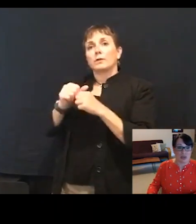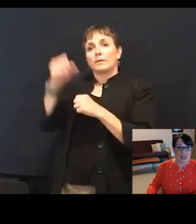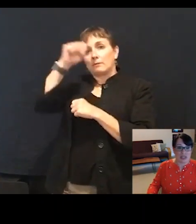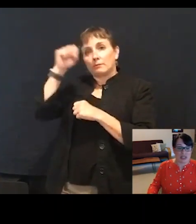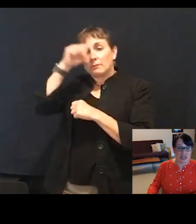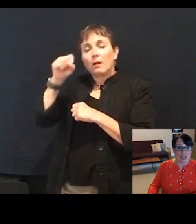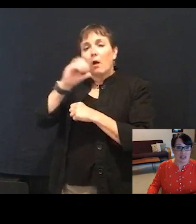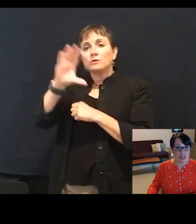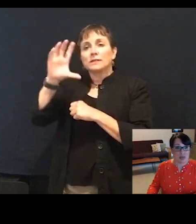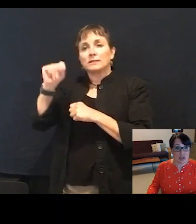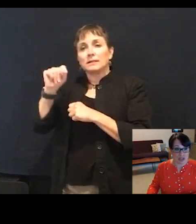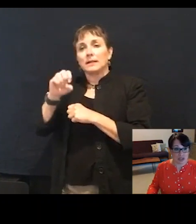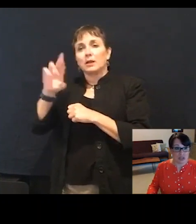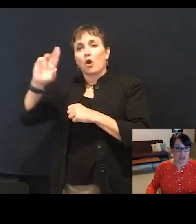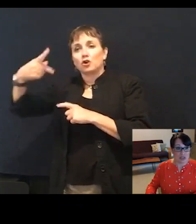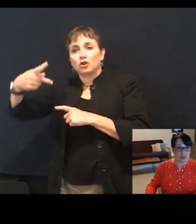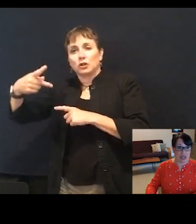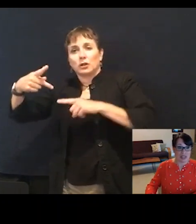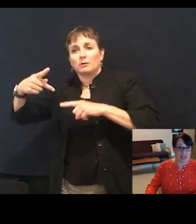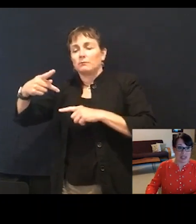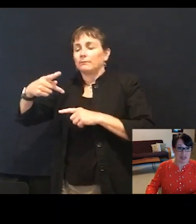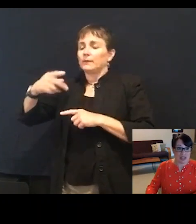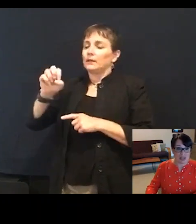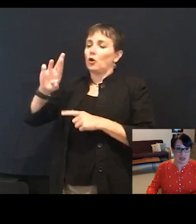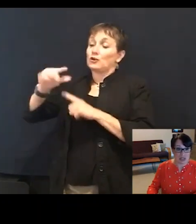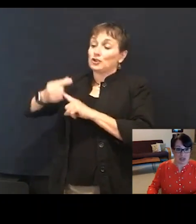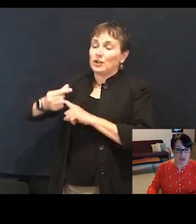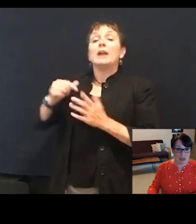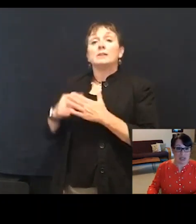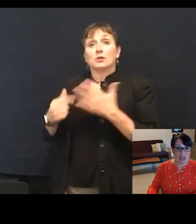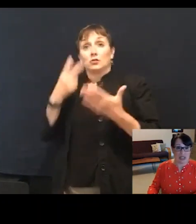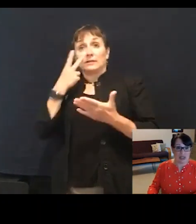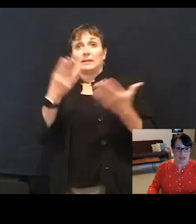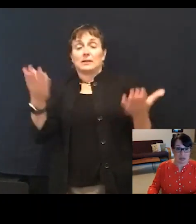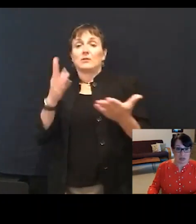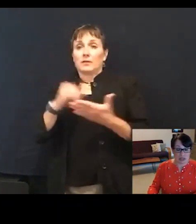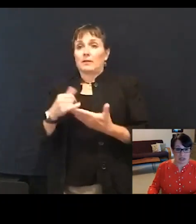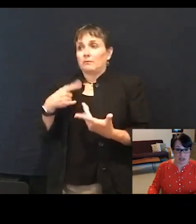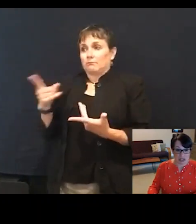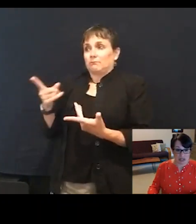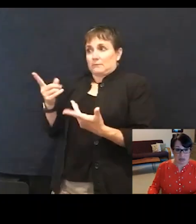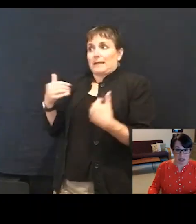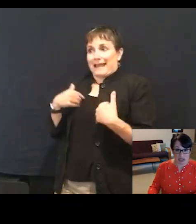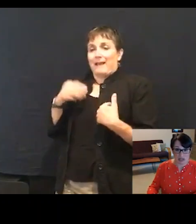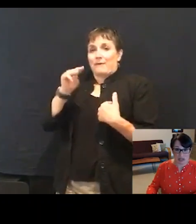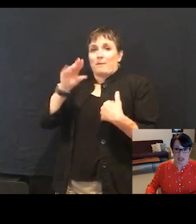did see expression of myosin 7A transcript in the subretinally injected monkeys,